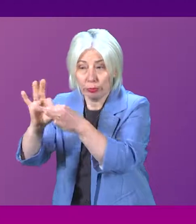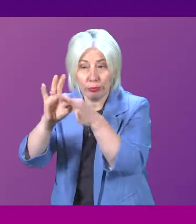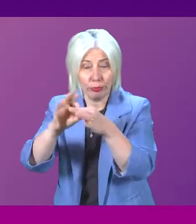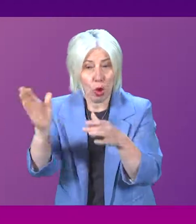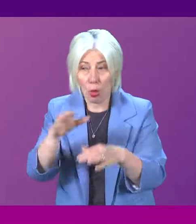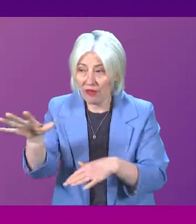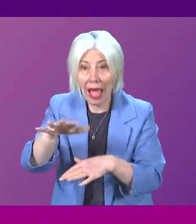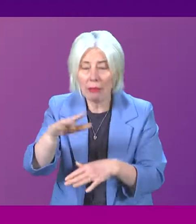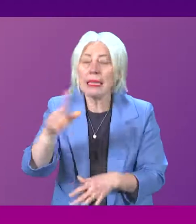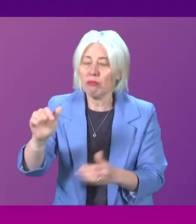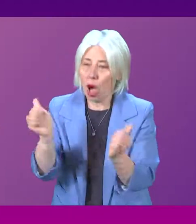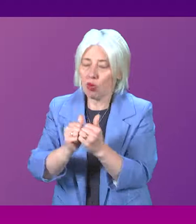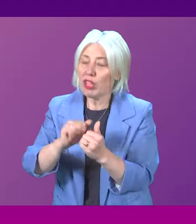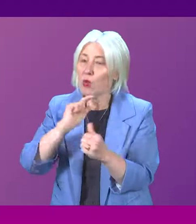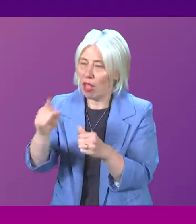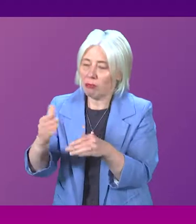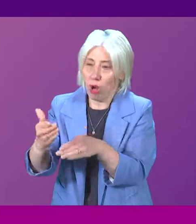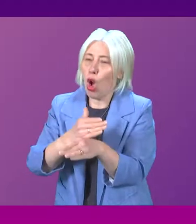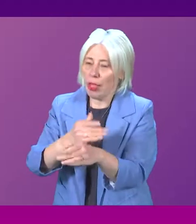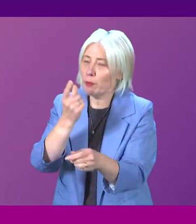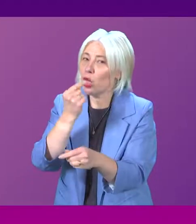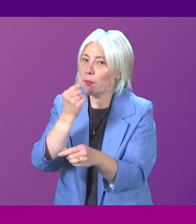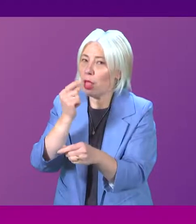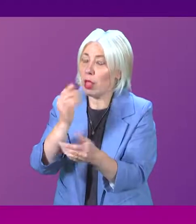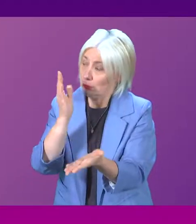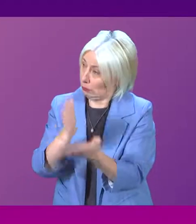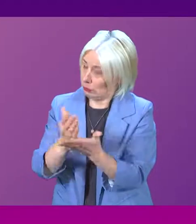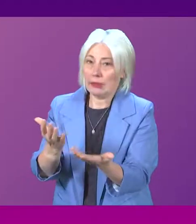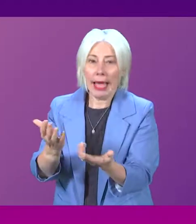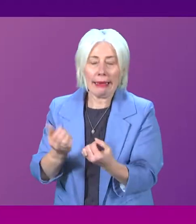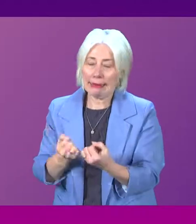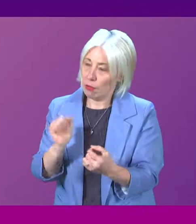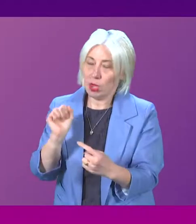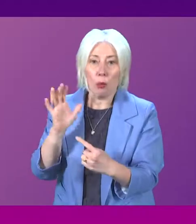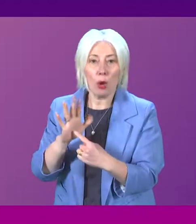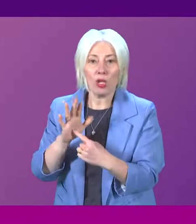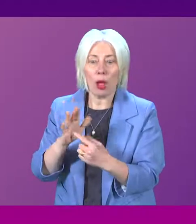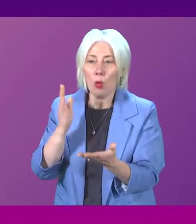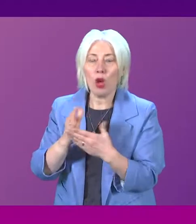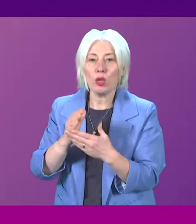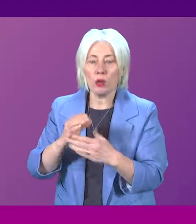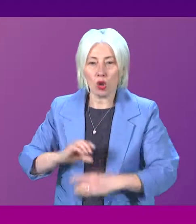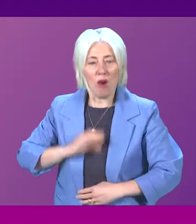which he has agreed to do as an early priority. I totally accept the importance of ensuring continued confidence; indeed, just before